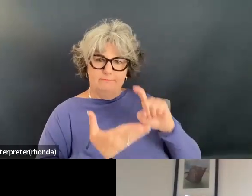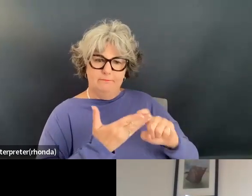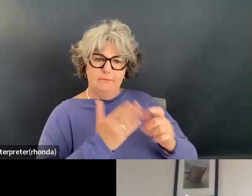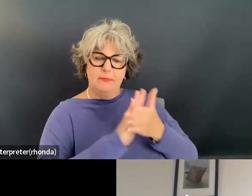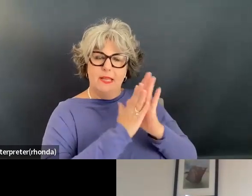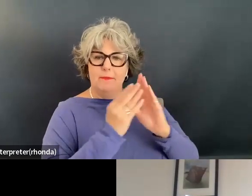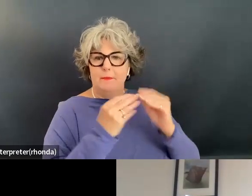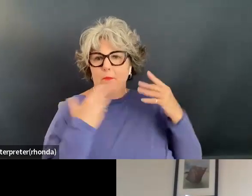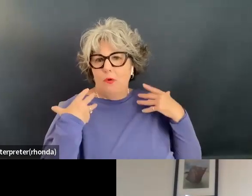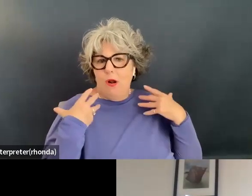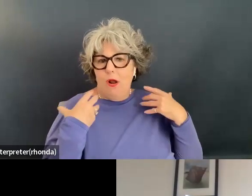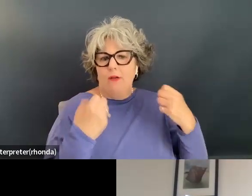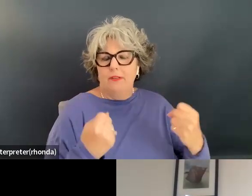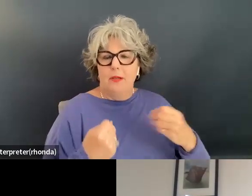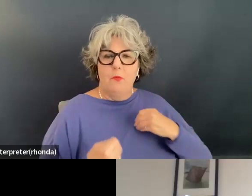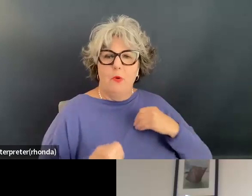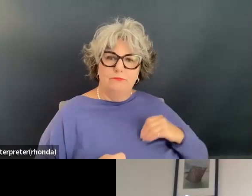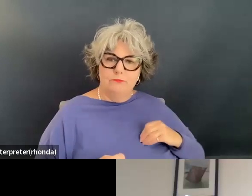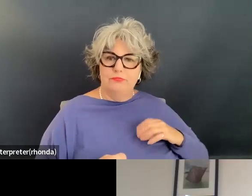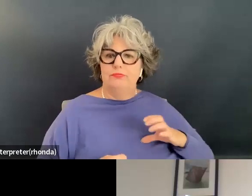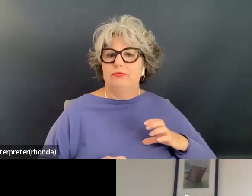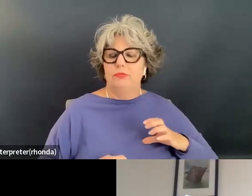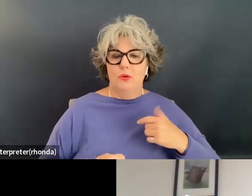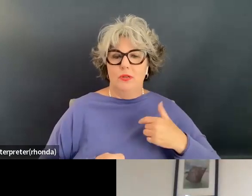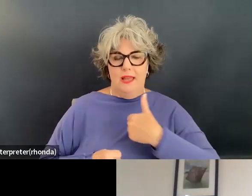throughout, like from before, when I was the only audience.